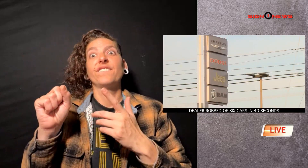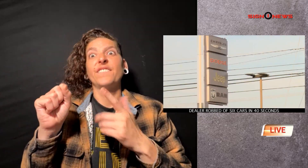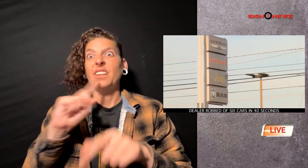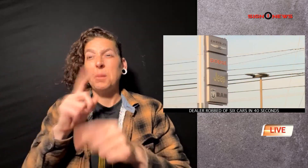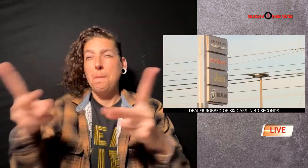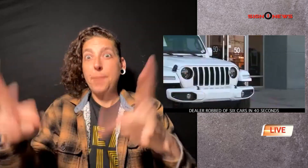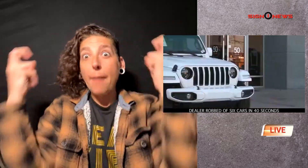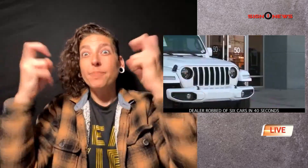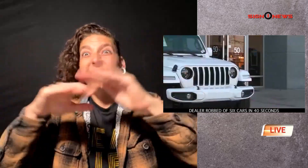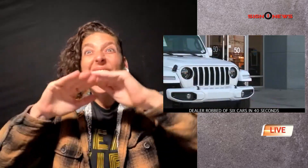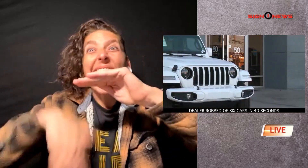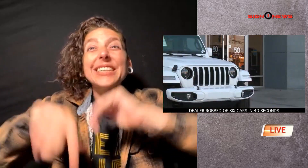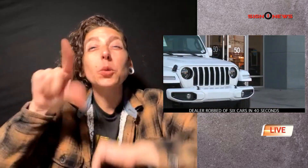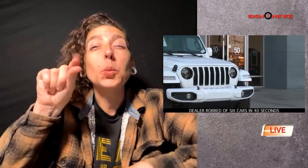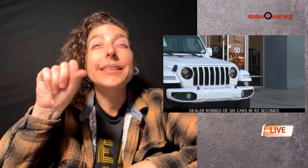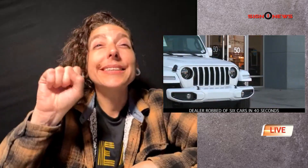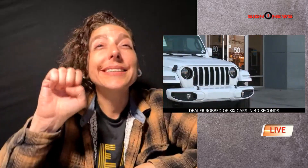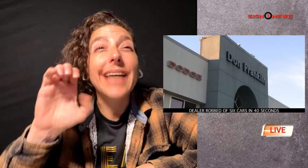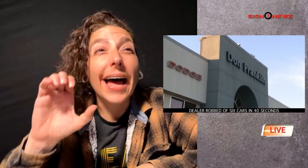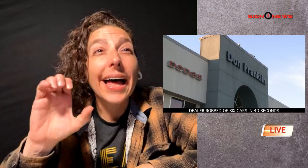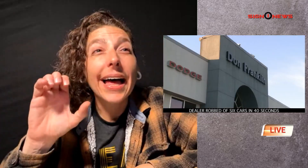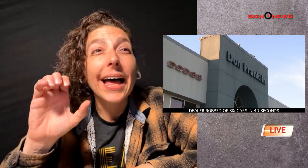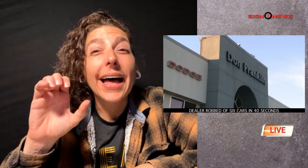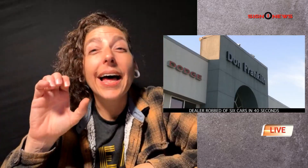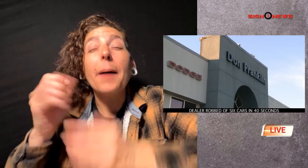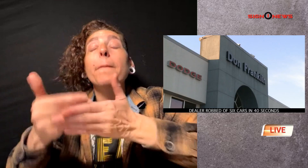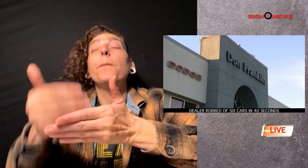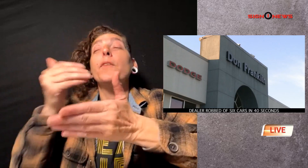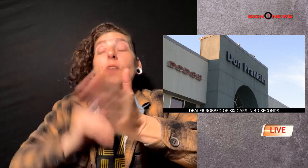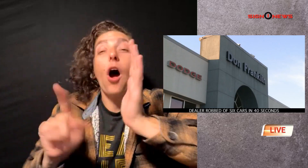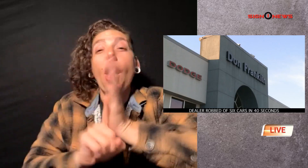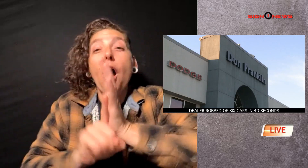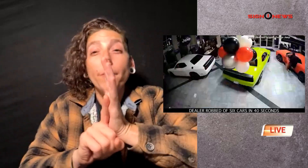the thieves were gone 20 seconds before the alarms went off